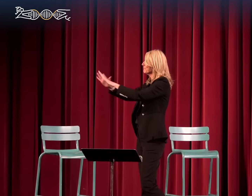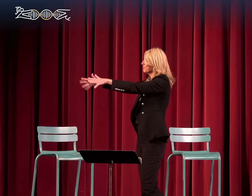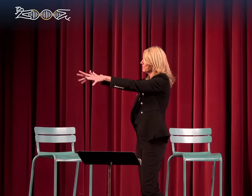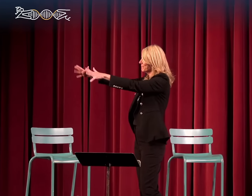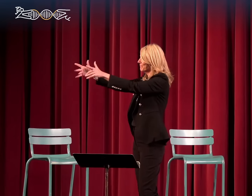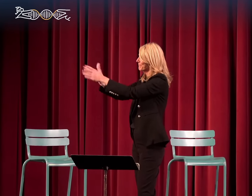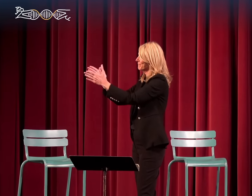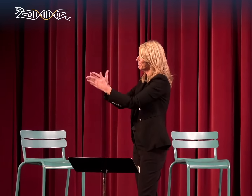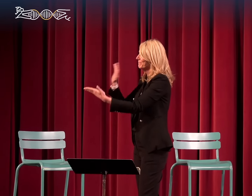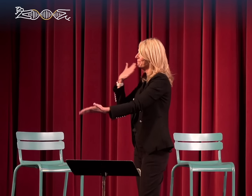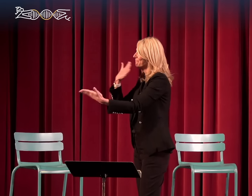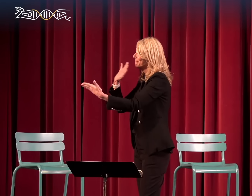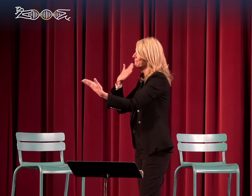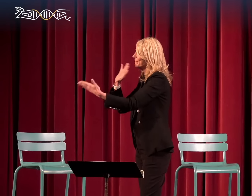Thank you so much.